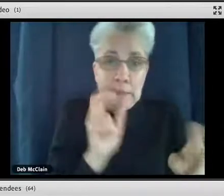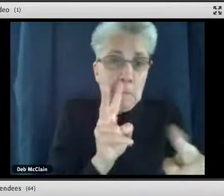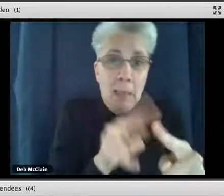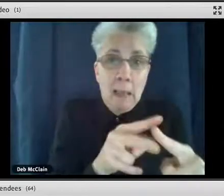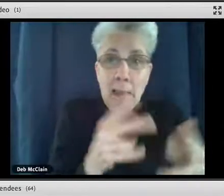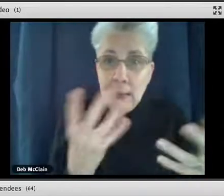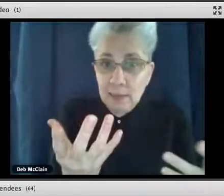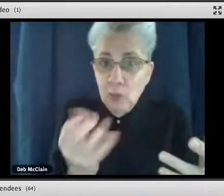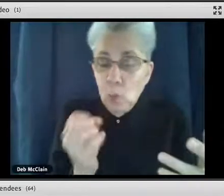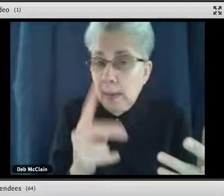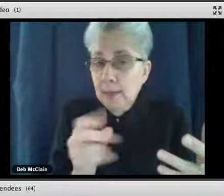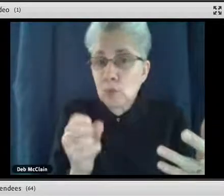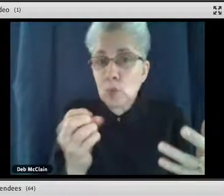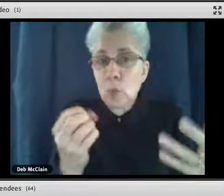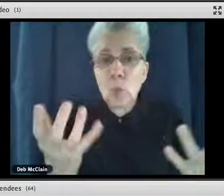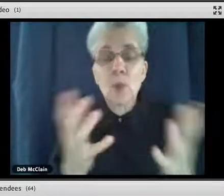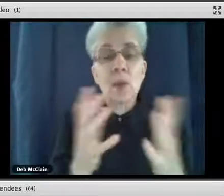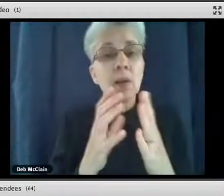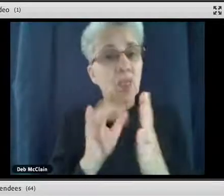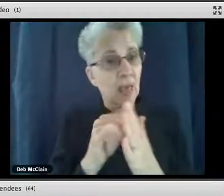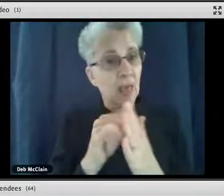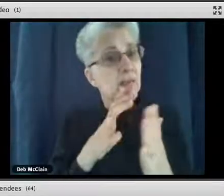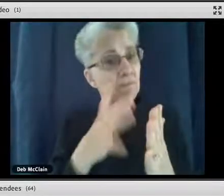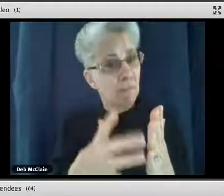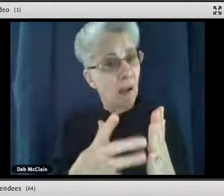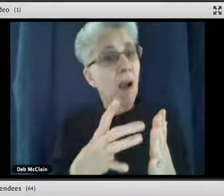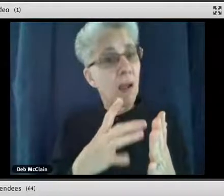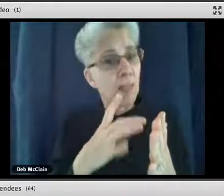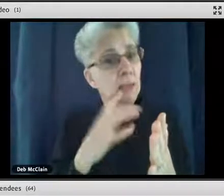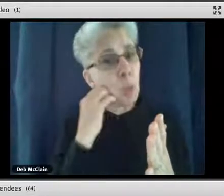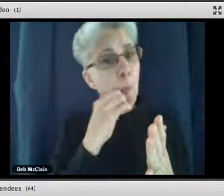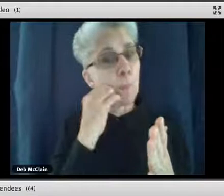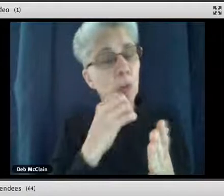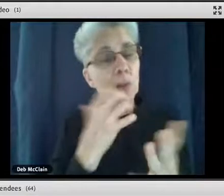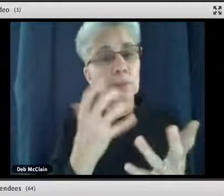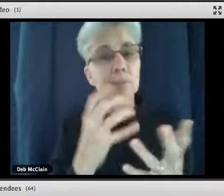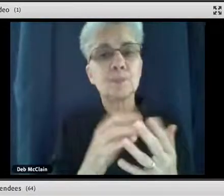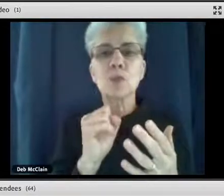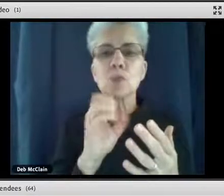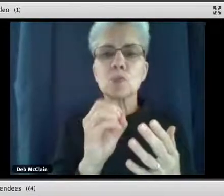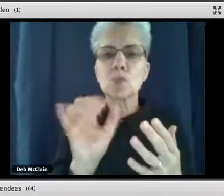because it doesn't apply. So and that's fine. That's fairly normal.